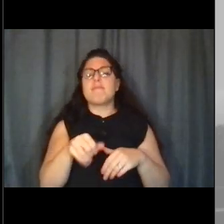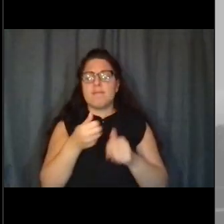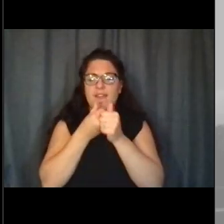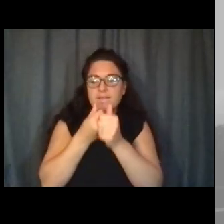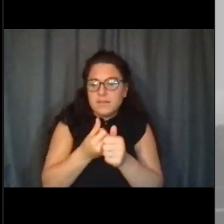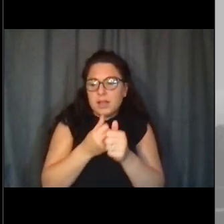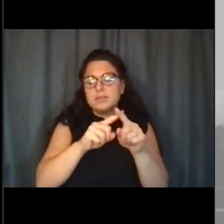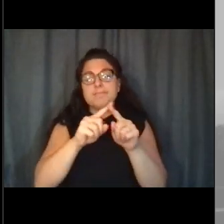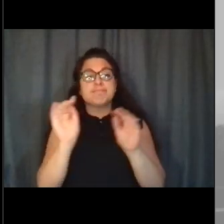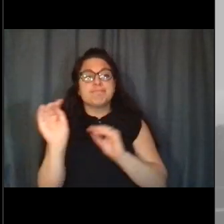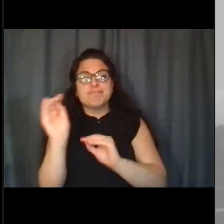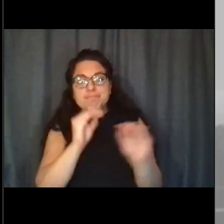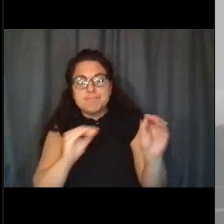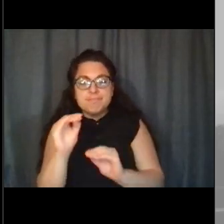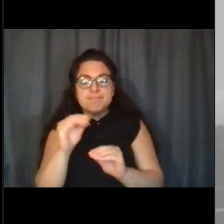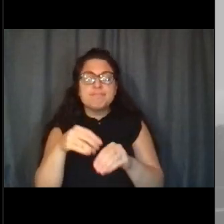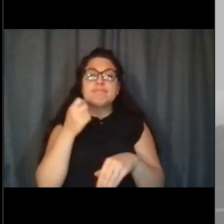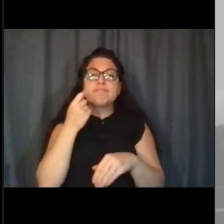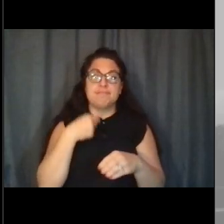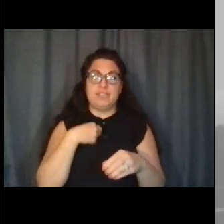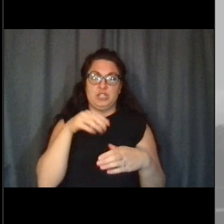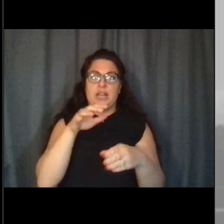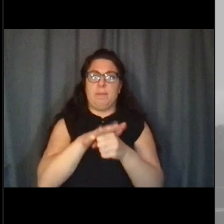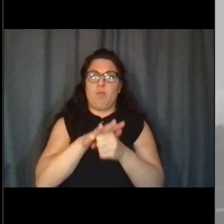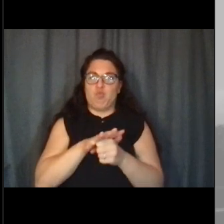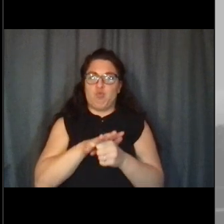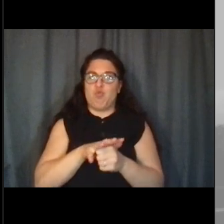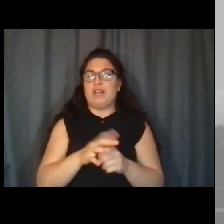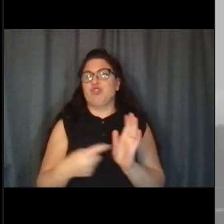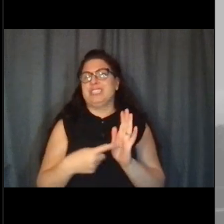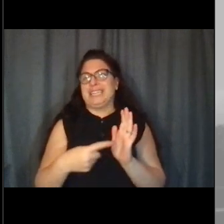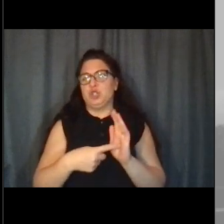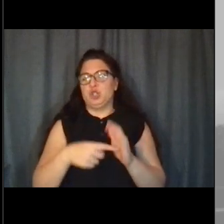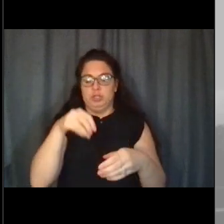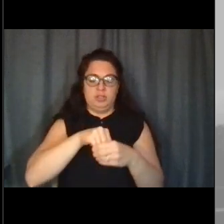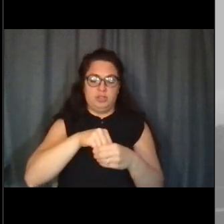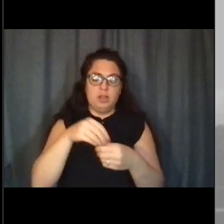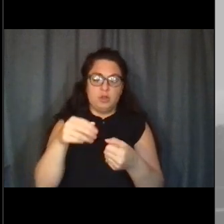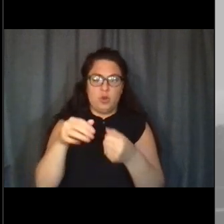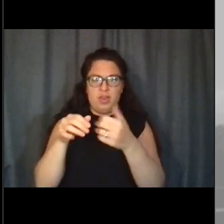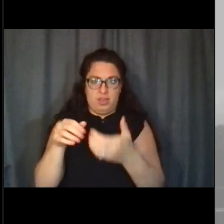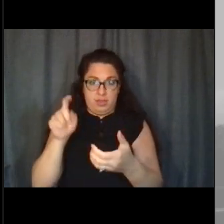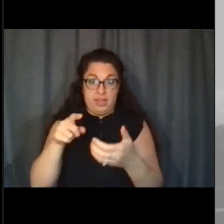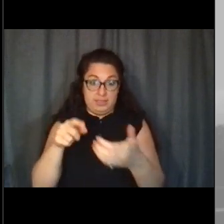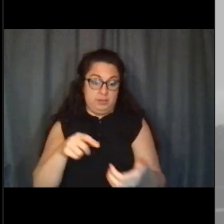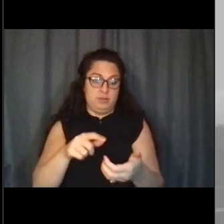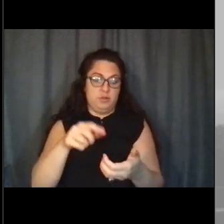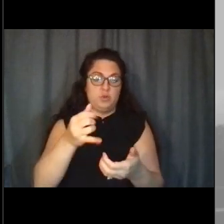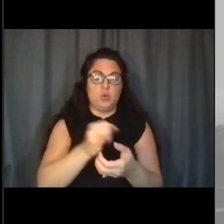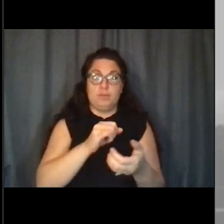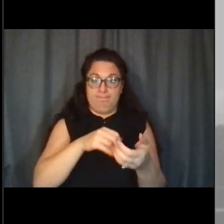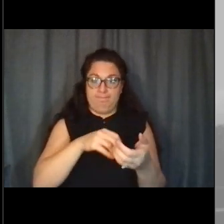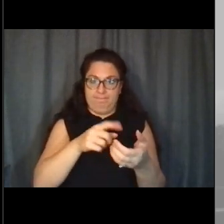And it's got a pressure sensor on the inside. So this little device gives us all of that information, but vertically throughout the entire atmosphere,